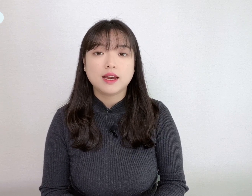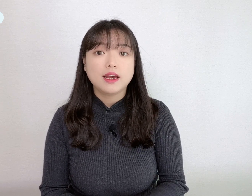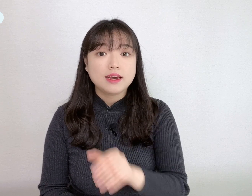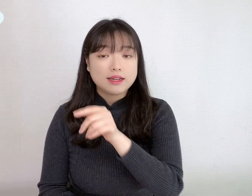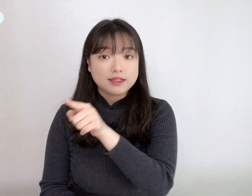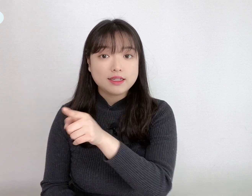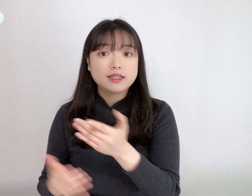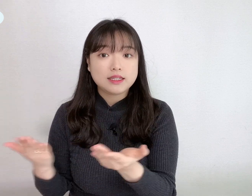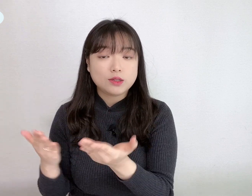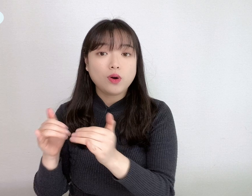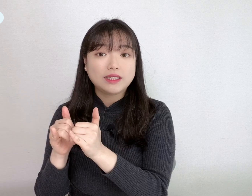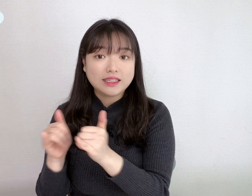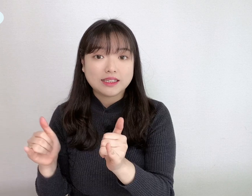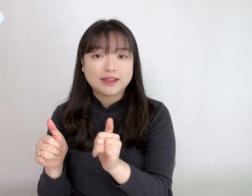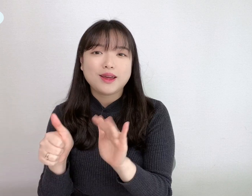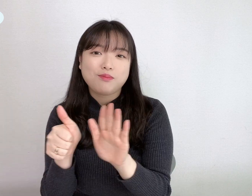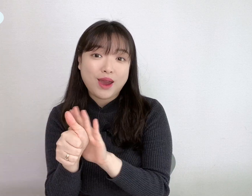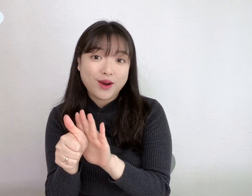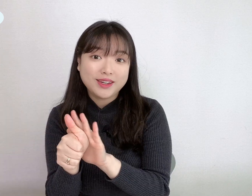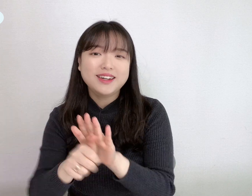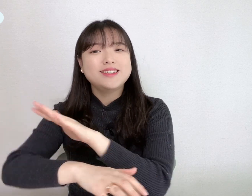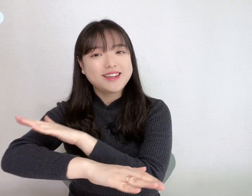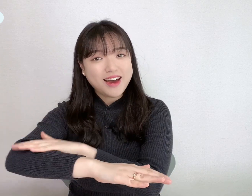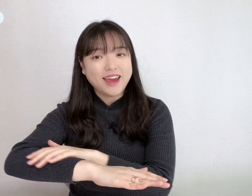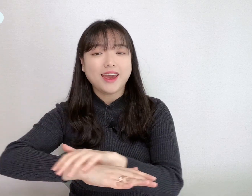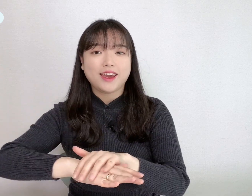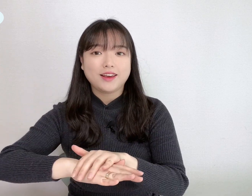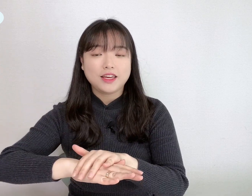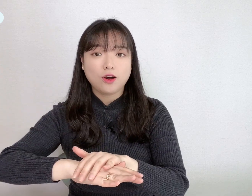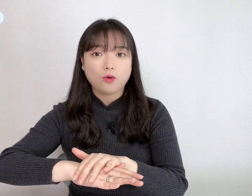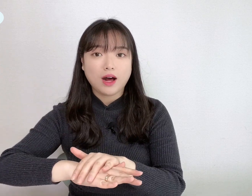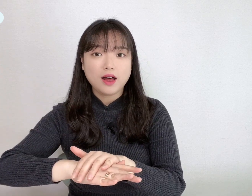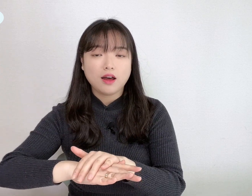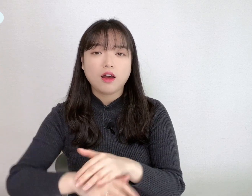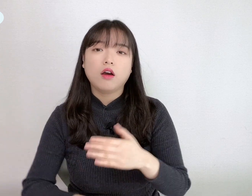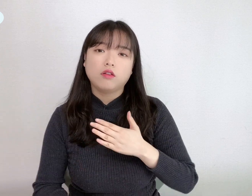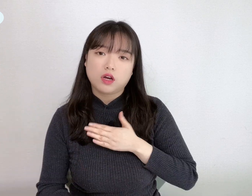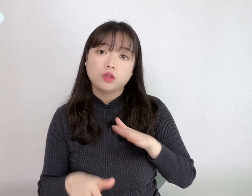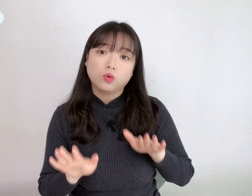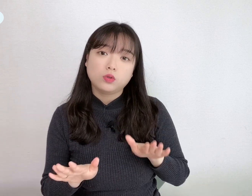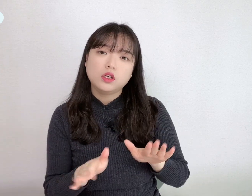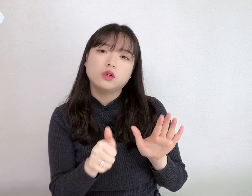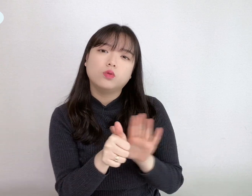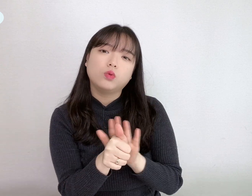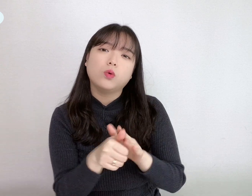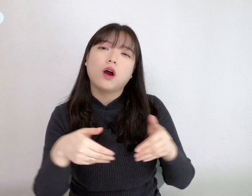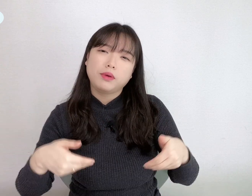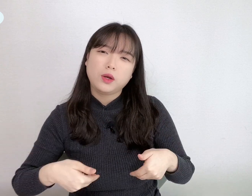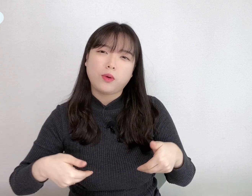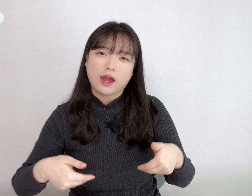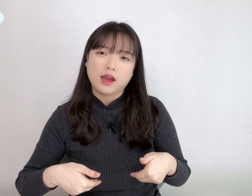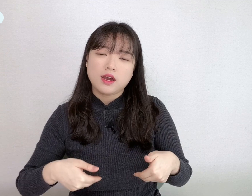is that the staff is very considerate, this